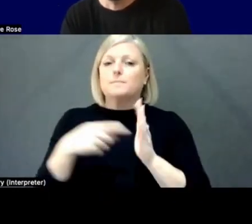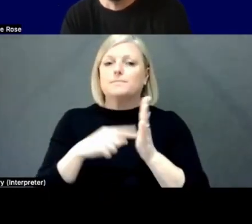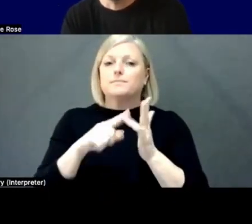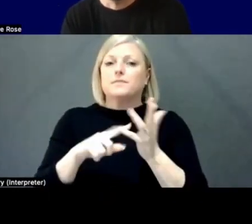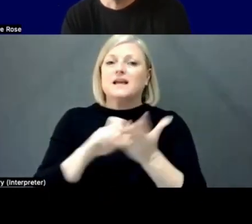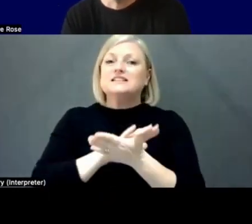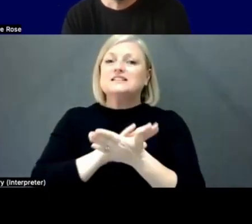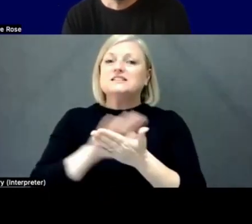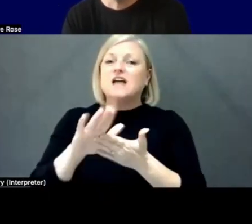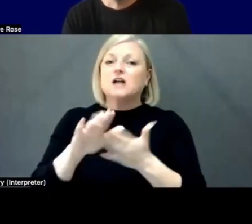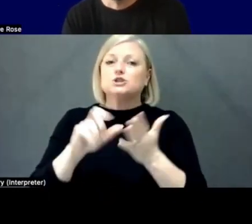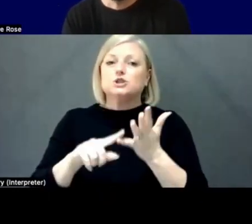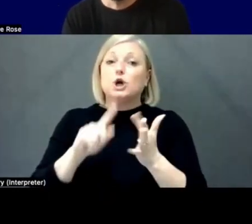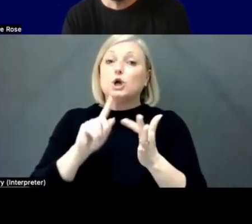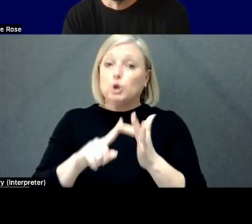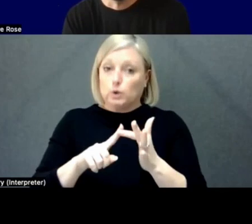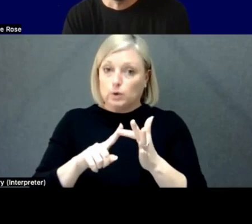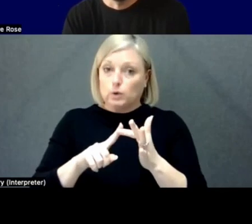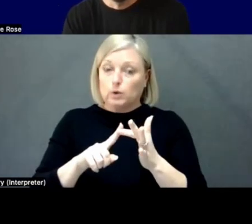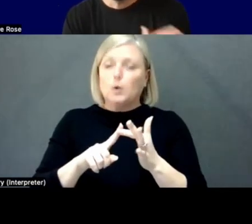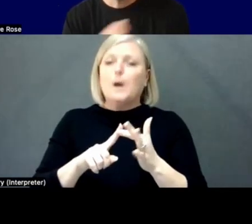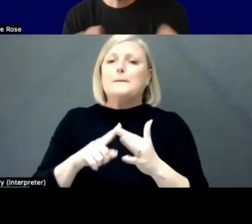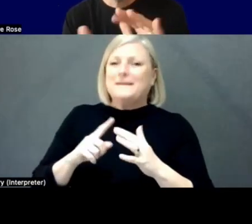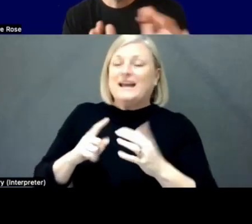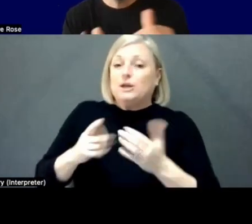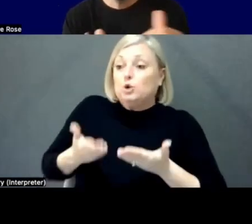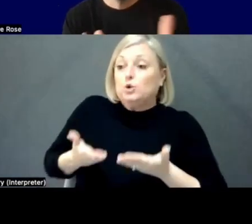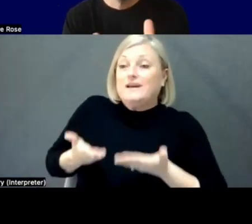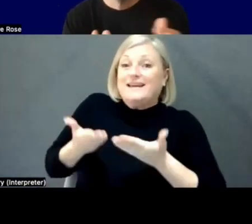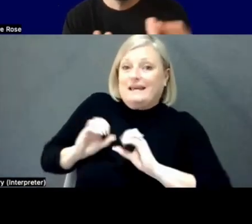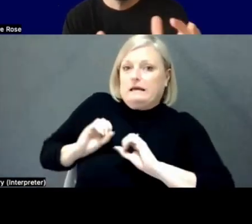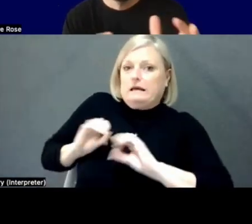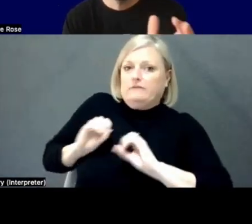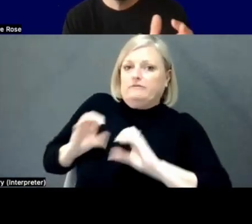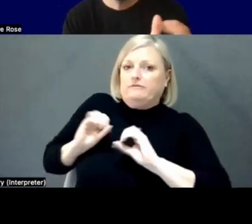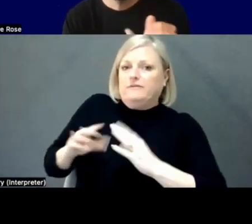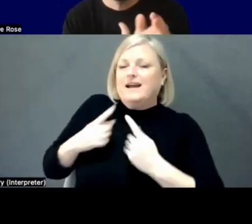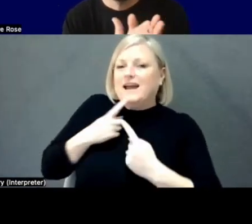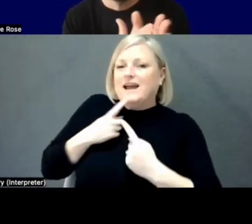a way of giving information. I kind of separate touch cues out just a little bit